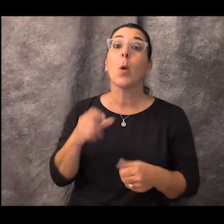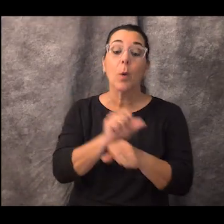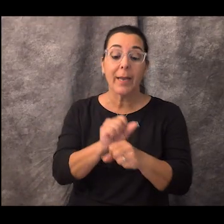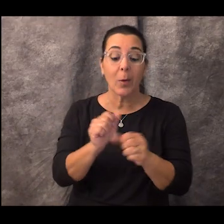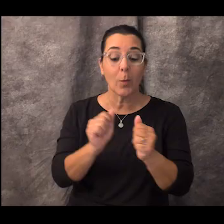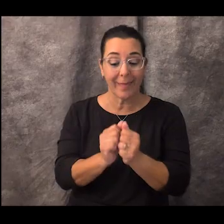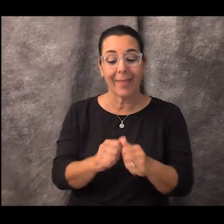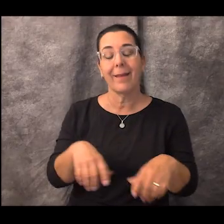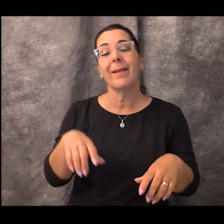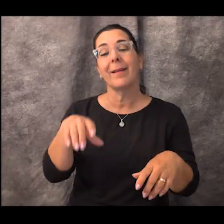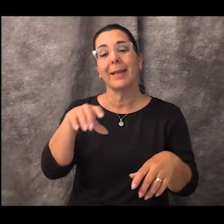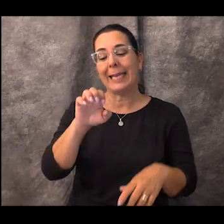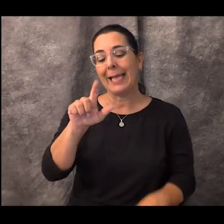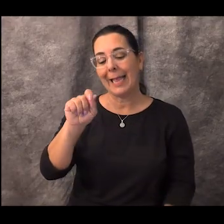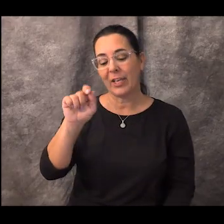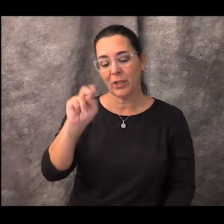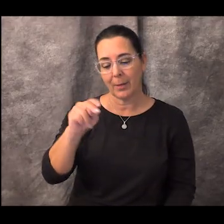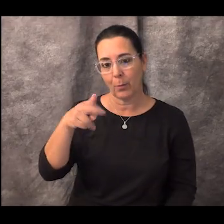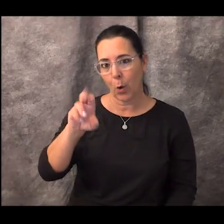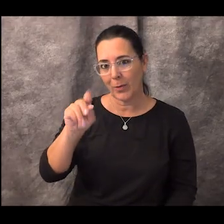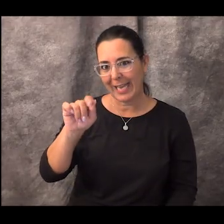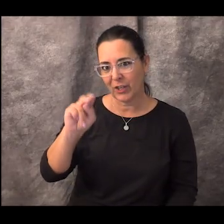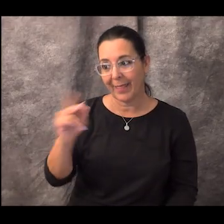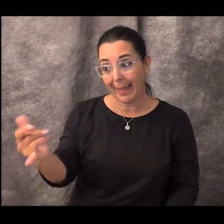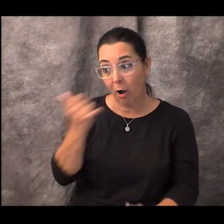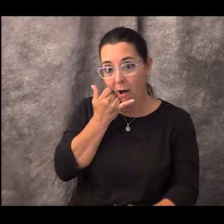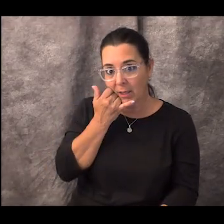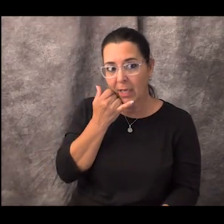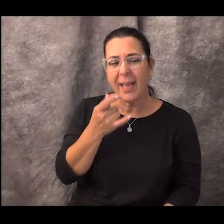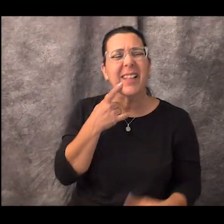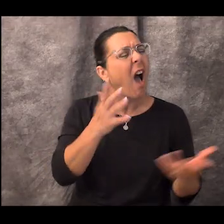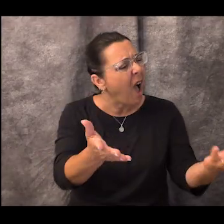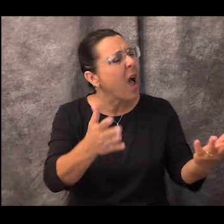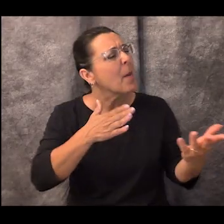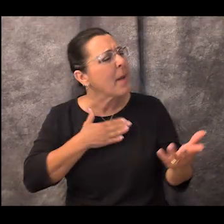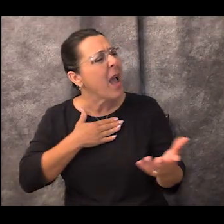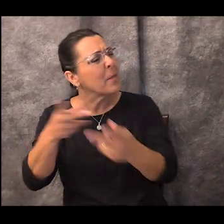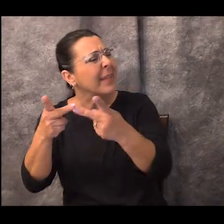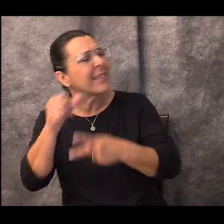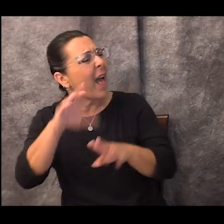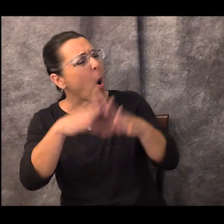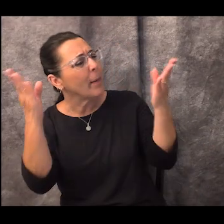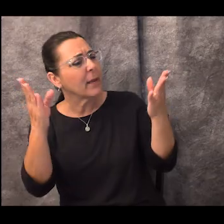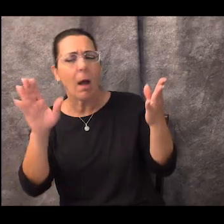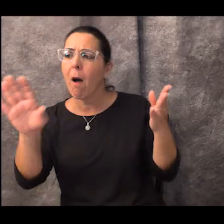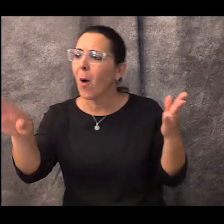who were like "My polling places isn't open, " and we're like, "They're not voting in your state today." But they were ready, okay?